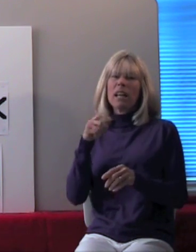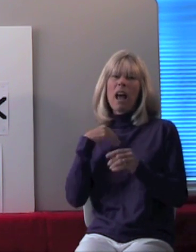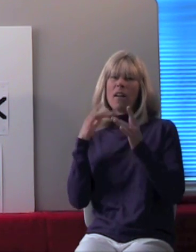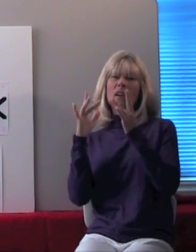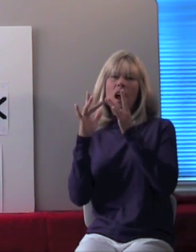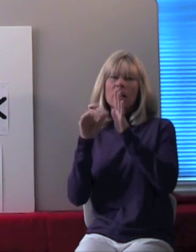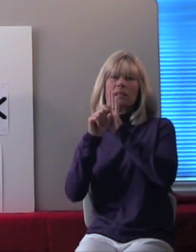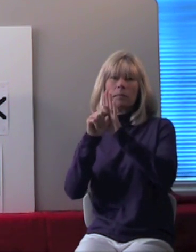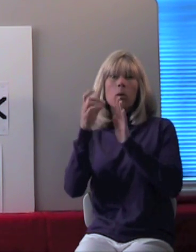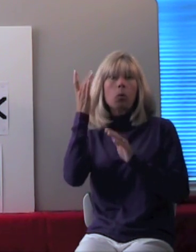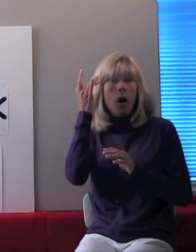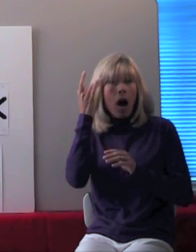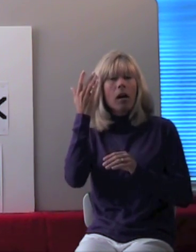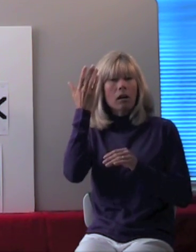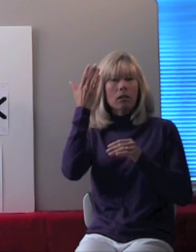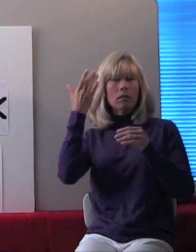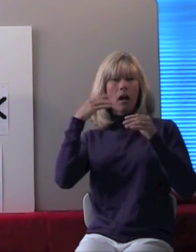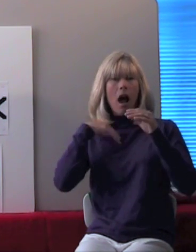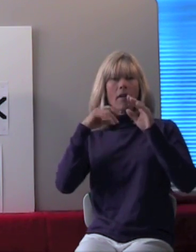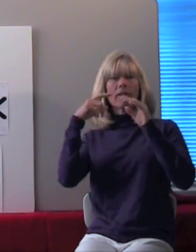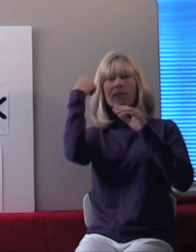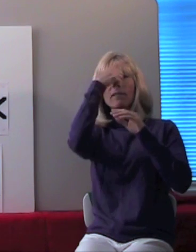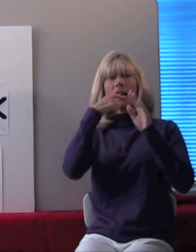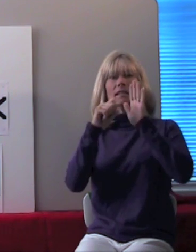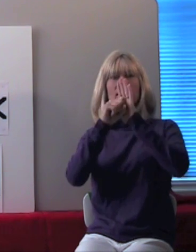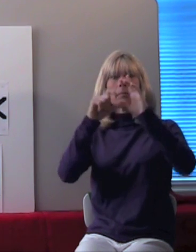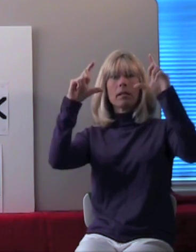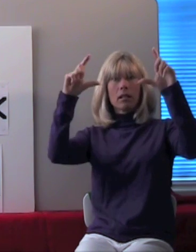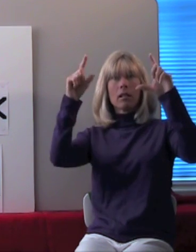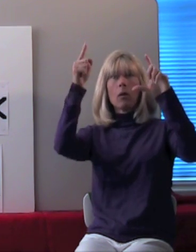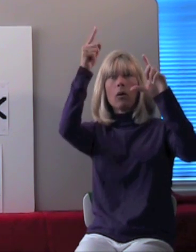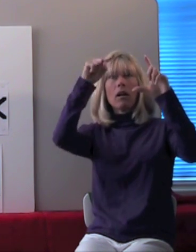need the Contact Symbol because you will have the face symbol...